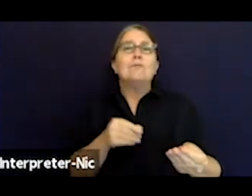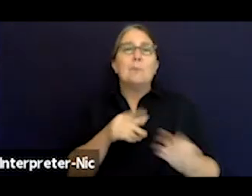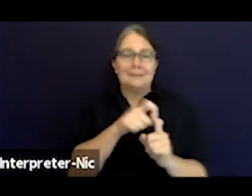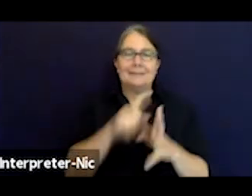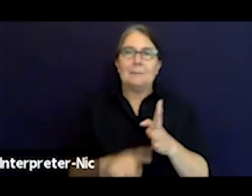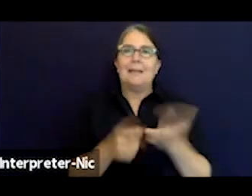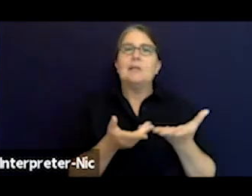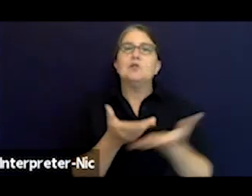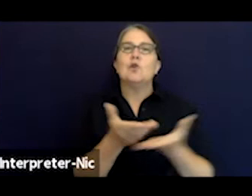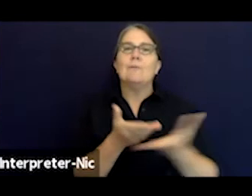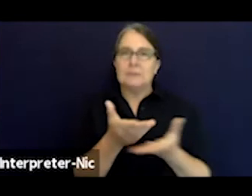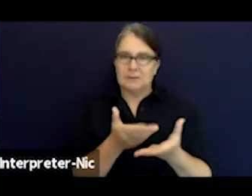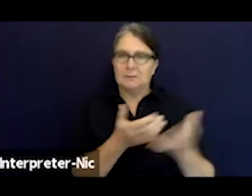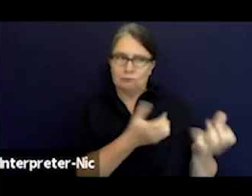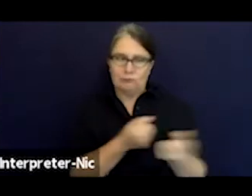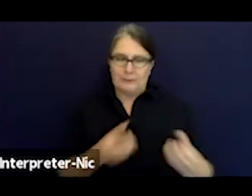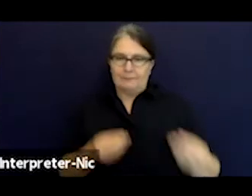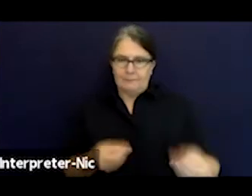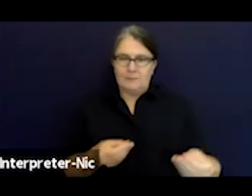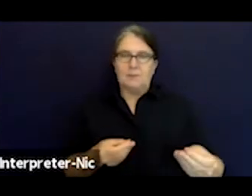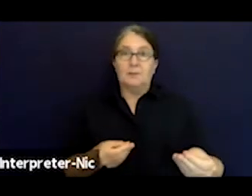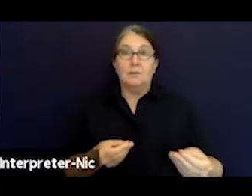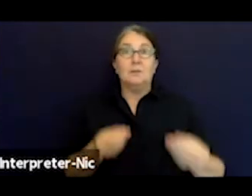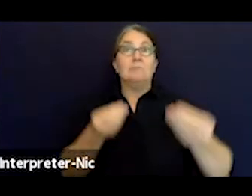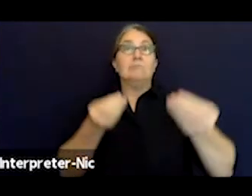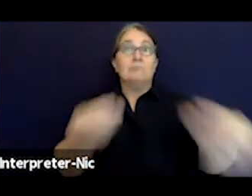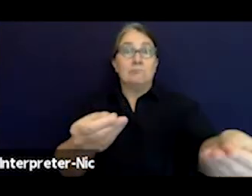and that student hands the piece of paper to the instructor and says,